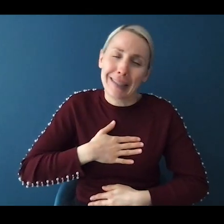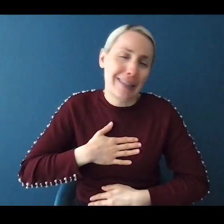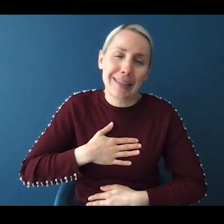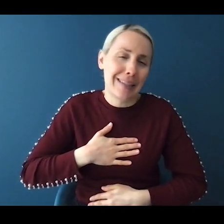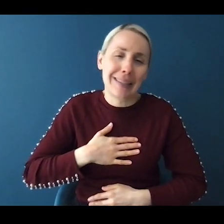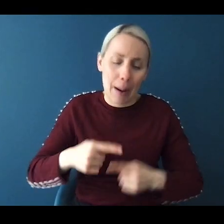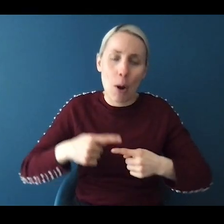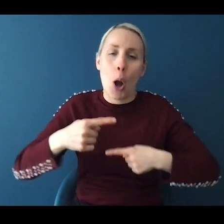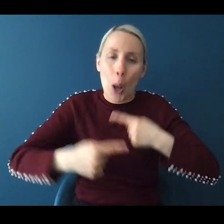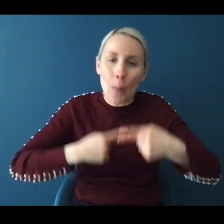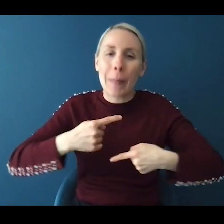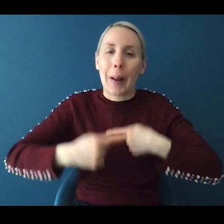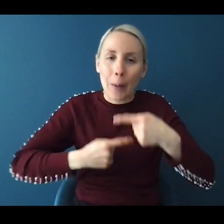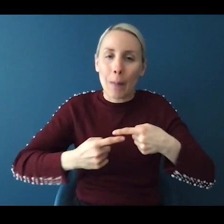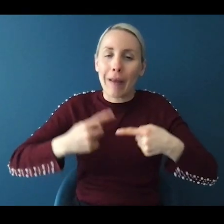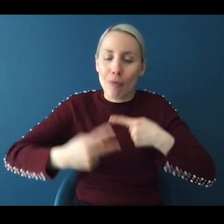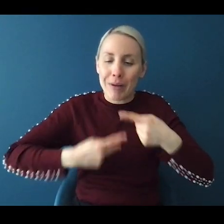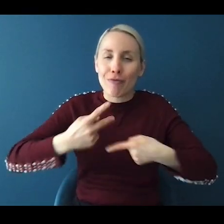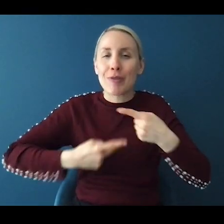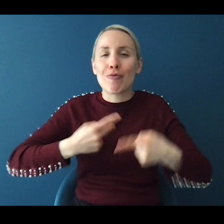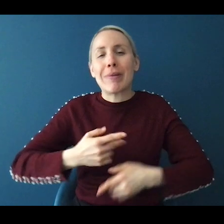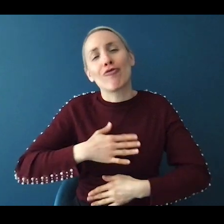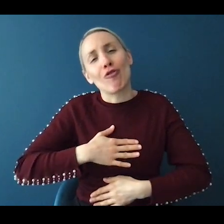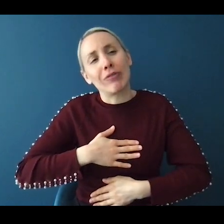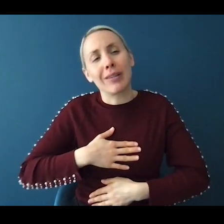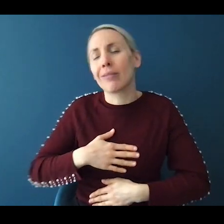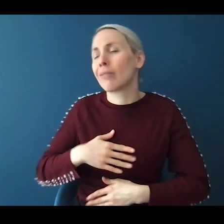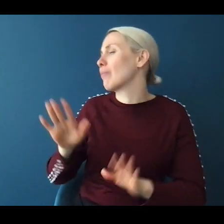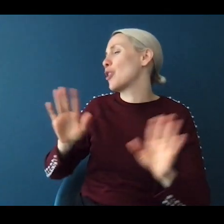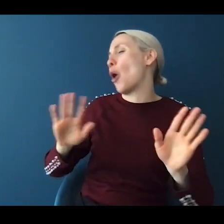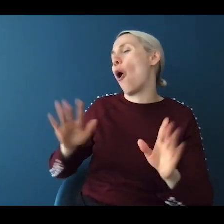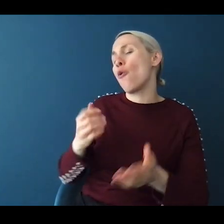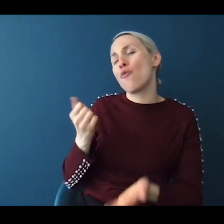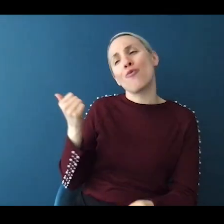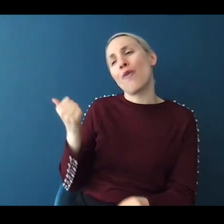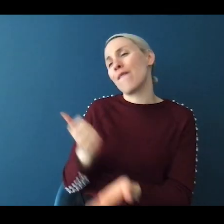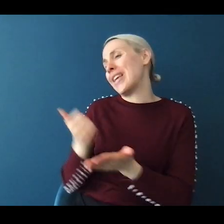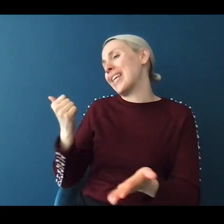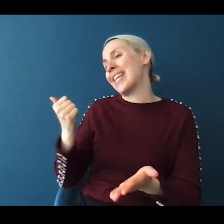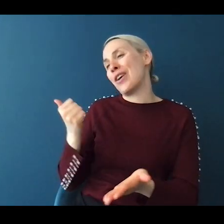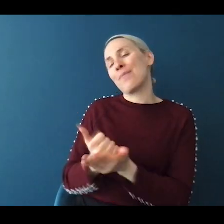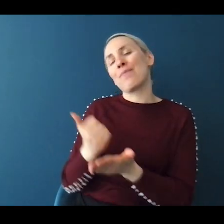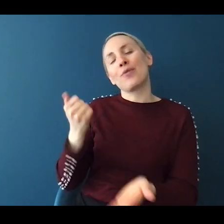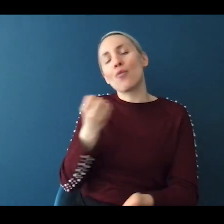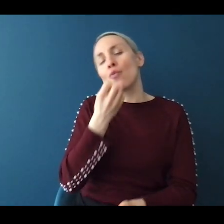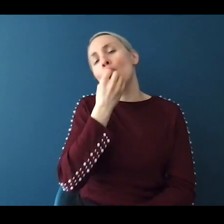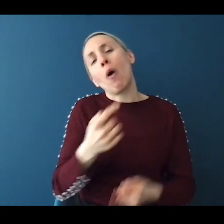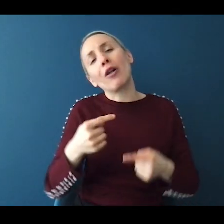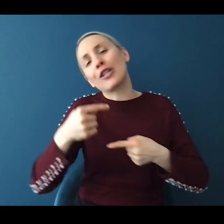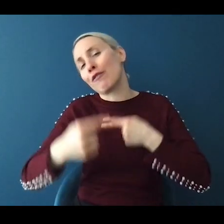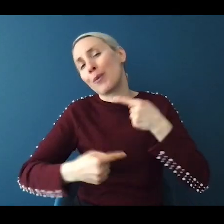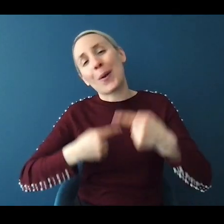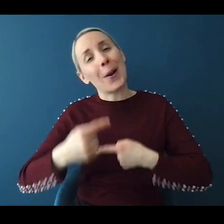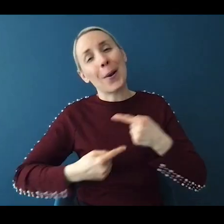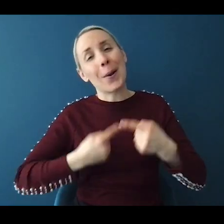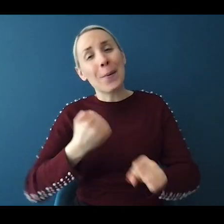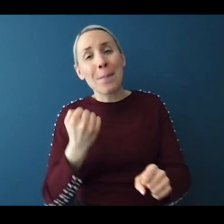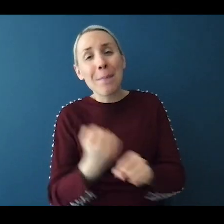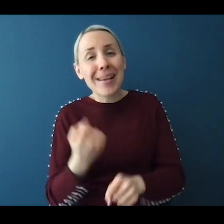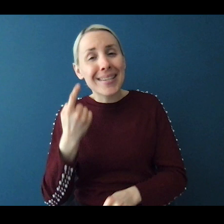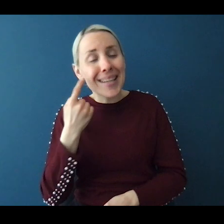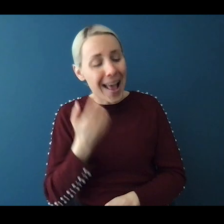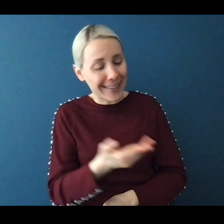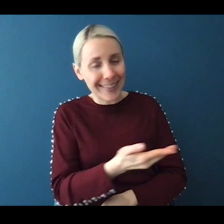Sorry I’m on a loop. It is a wonderful loop and it makes a lot of sense um the video the